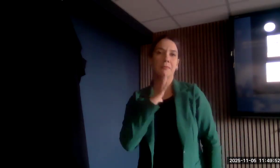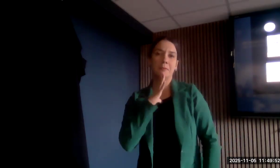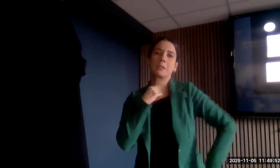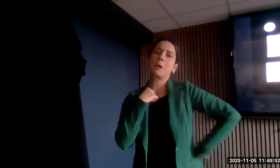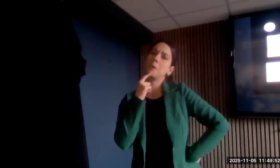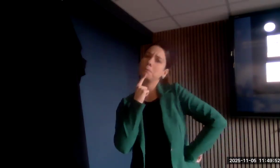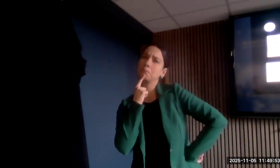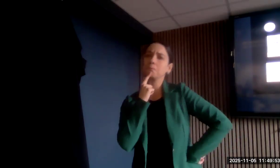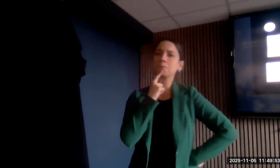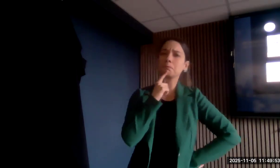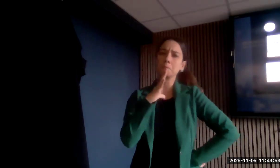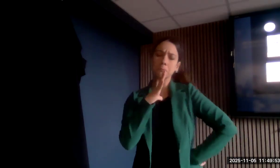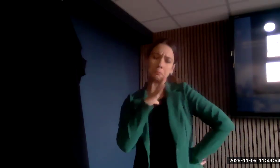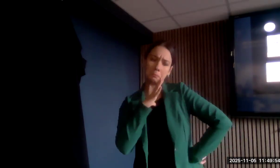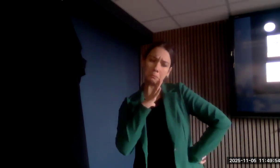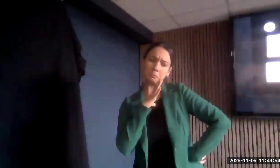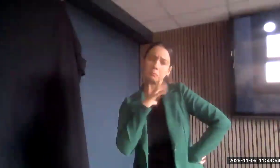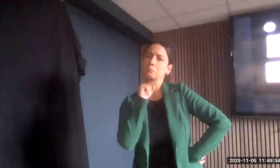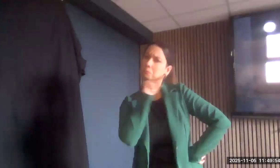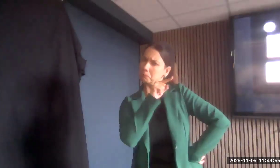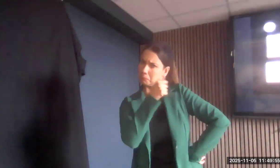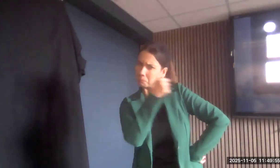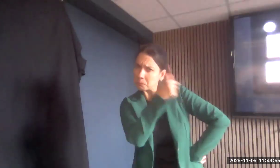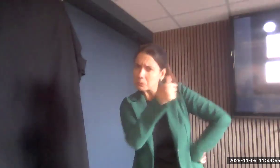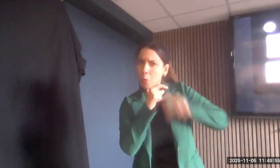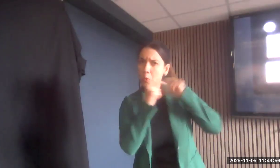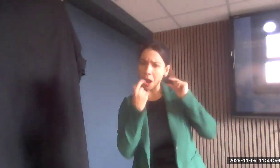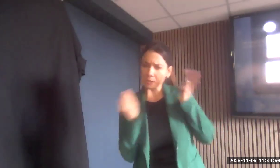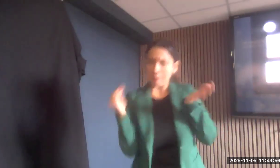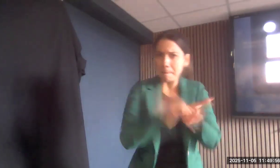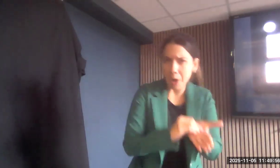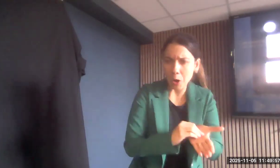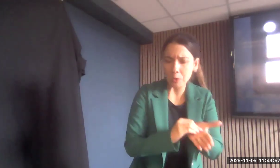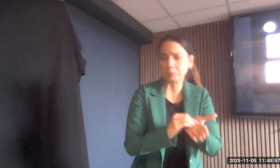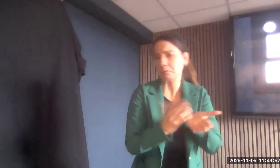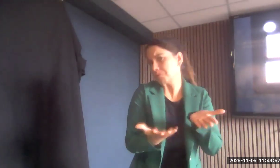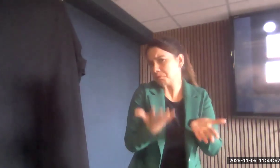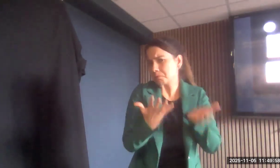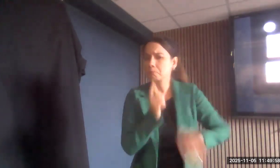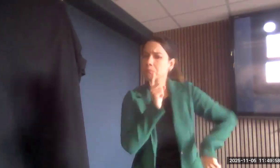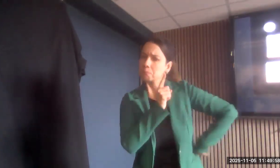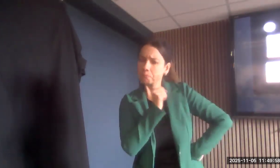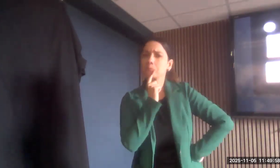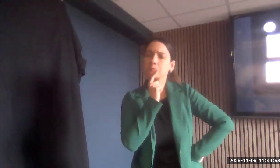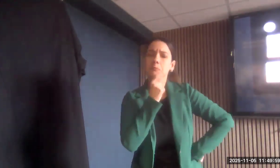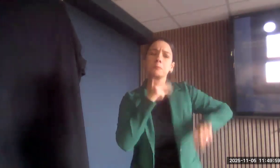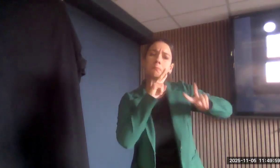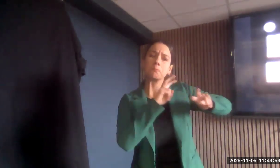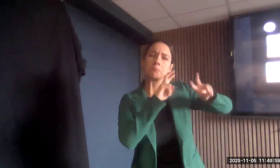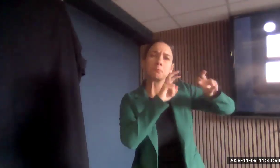Again, we see another example here. There was a sign that was previously two-handed has now become a one-handed sign, so this is the sign to HAVE